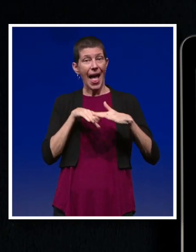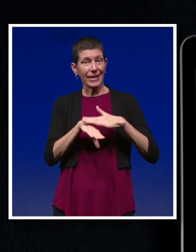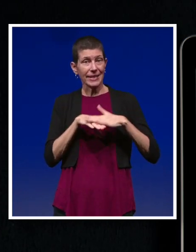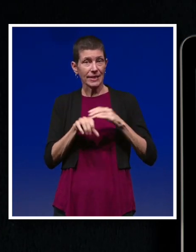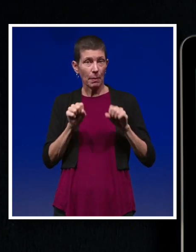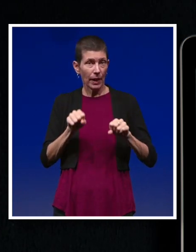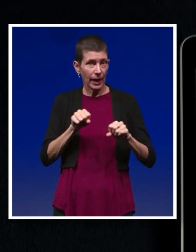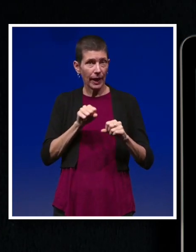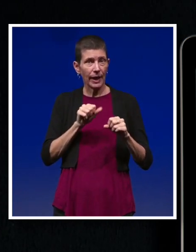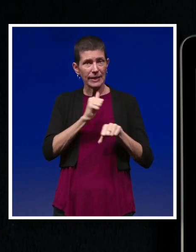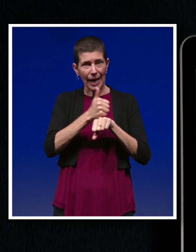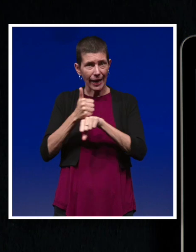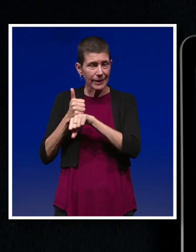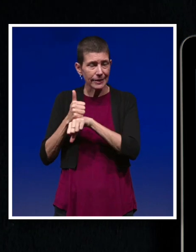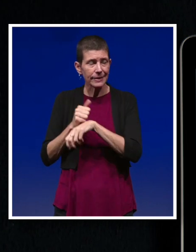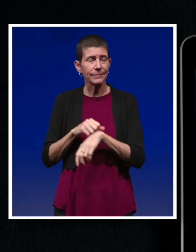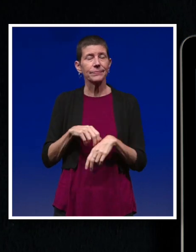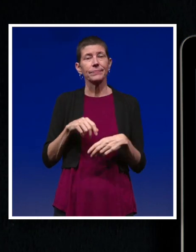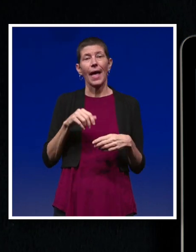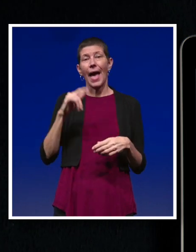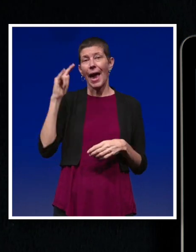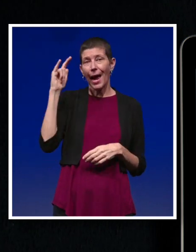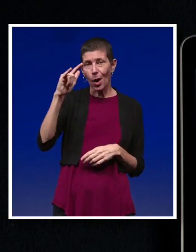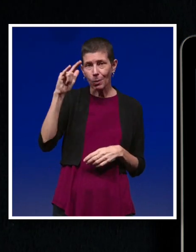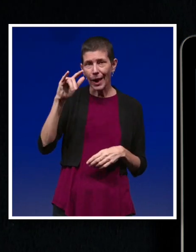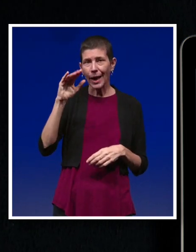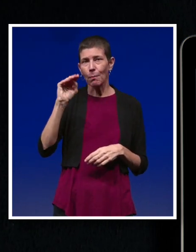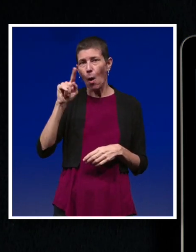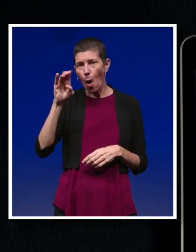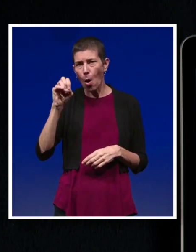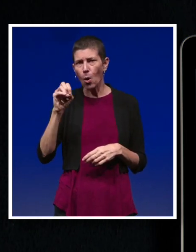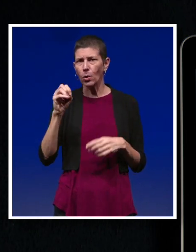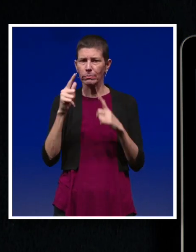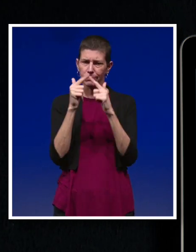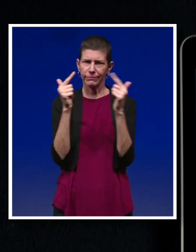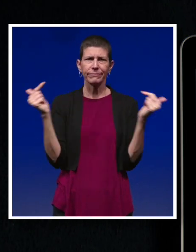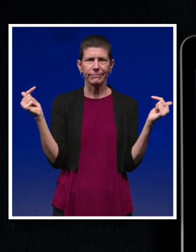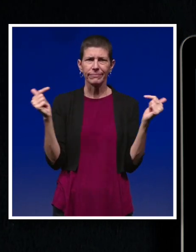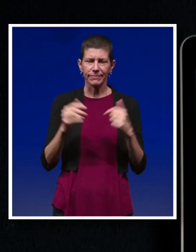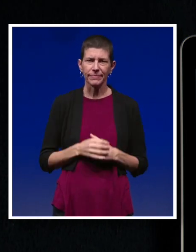Accessibility settings. Airplane mode, and so much more.